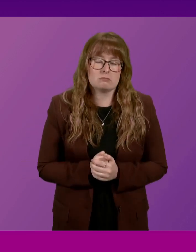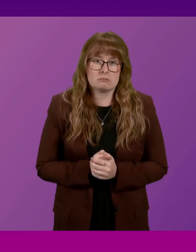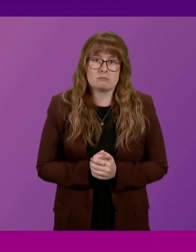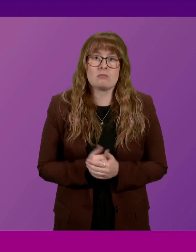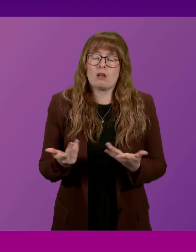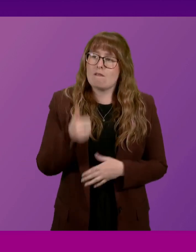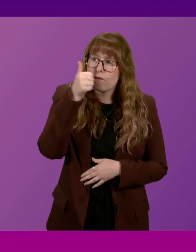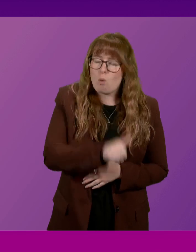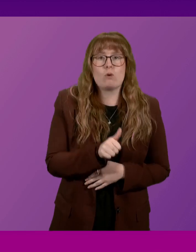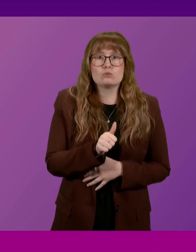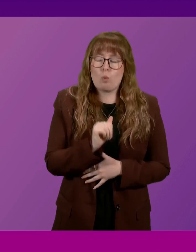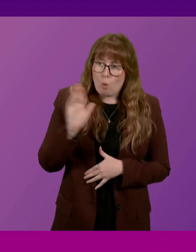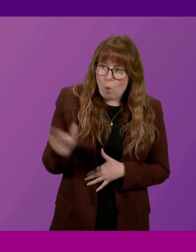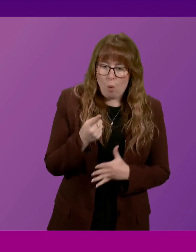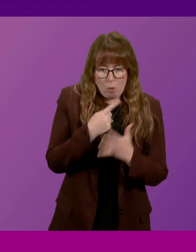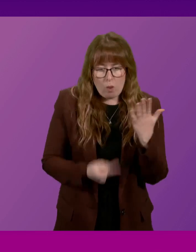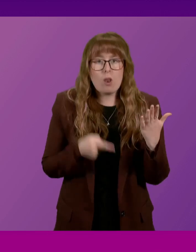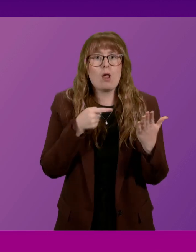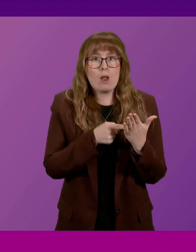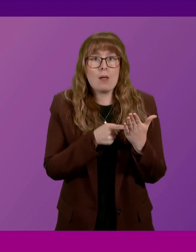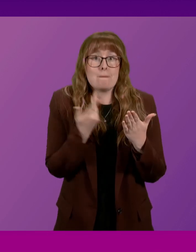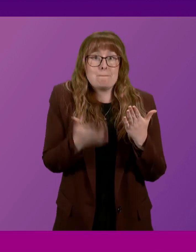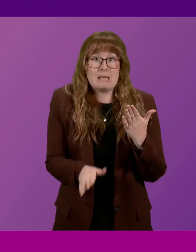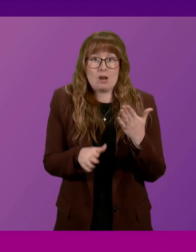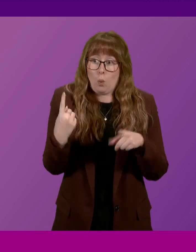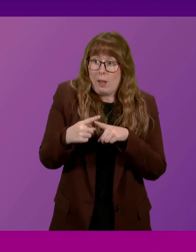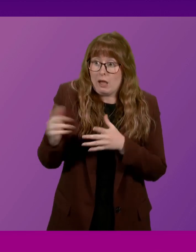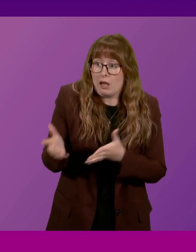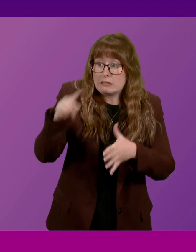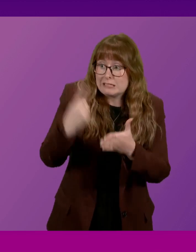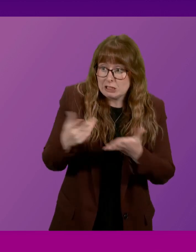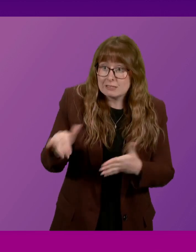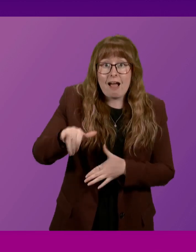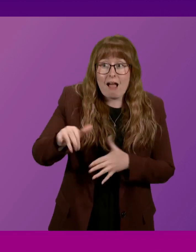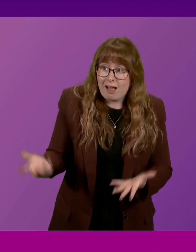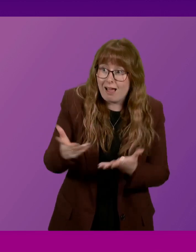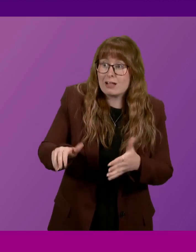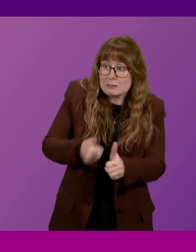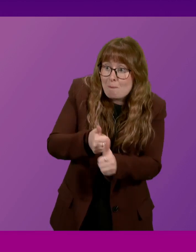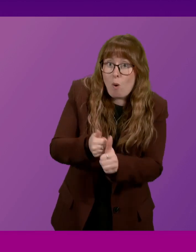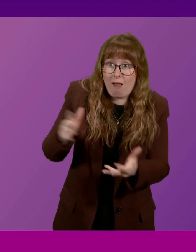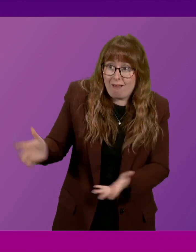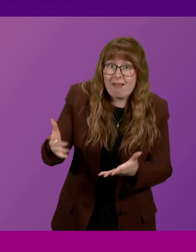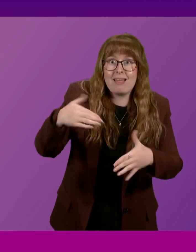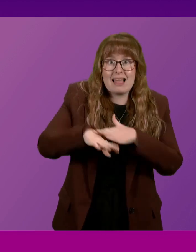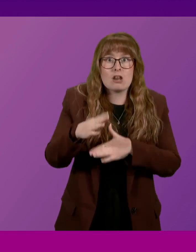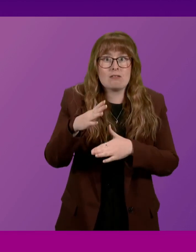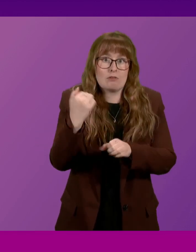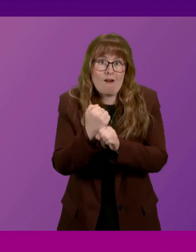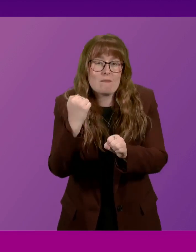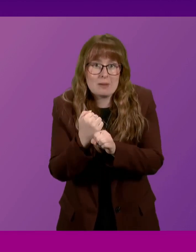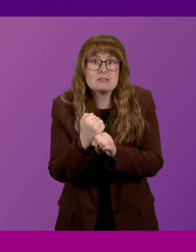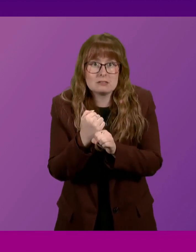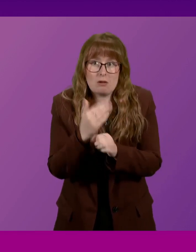all of that was presided over, ushered in, nurtured and coaxed into reality by